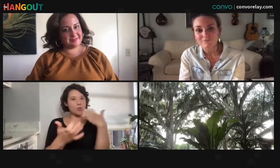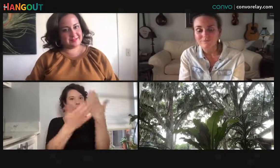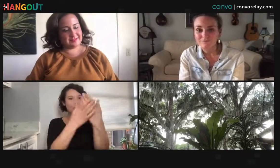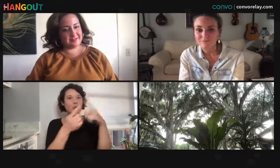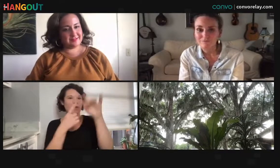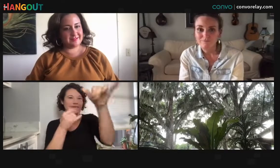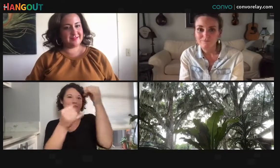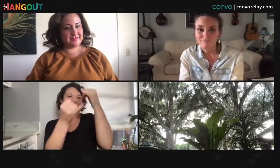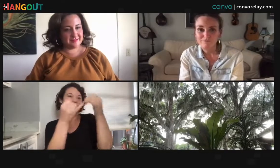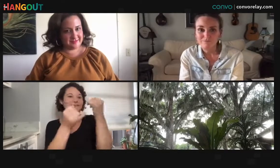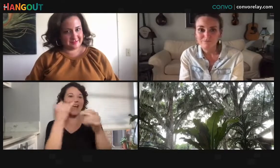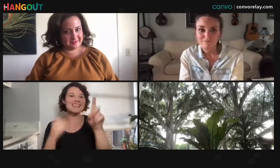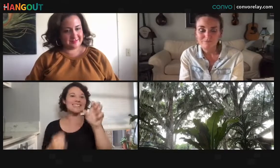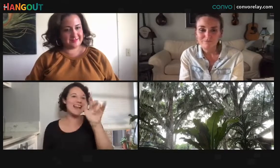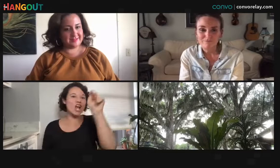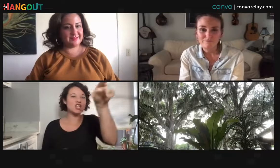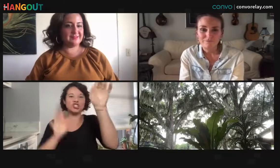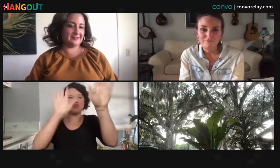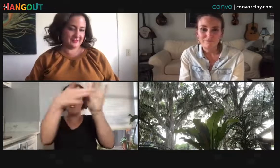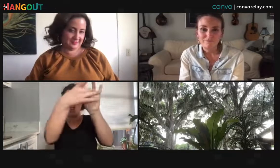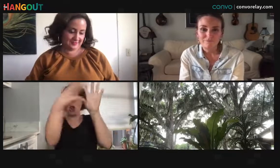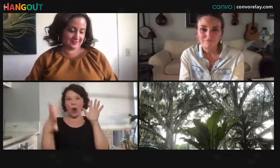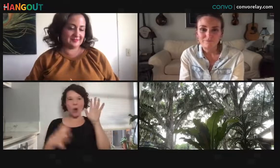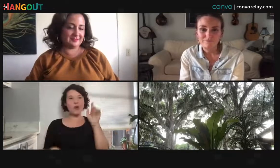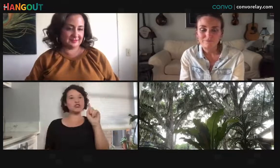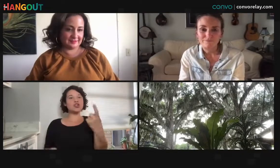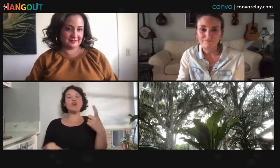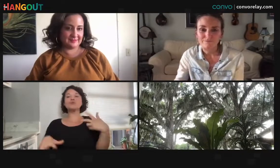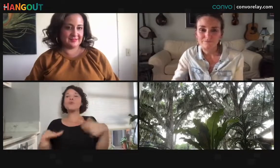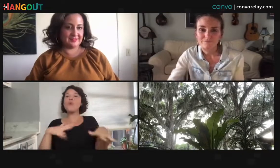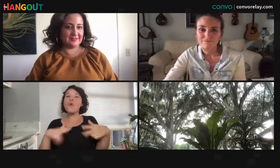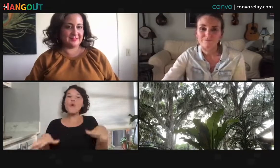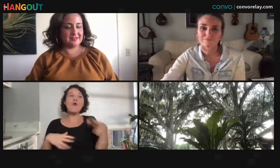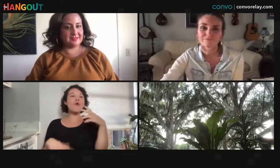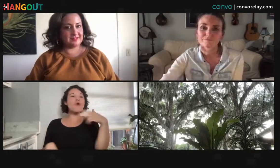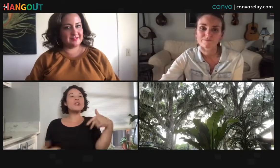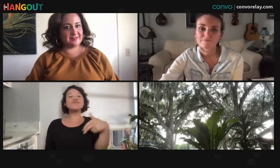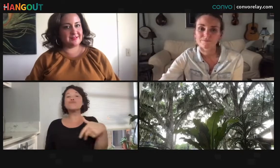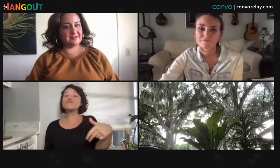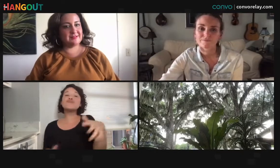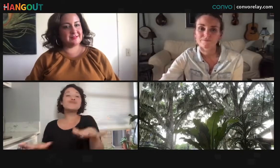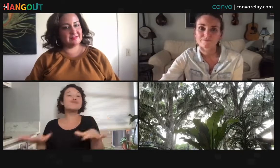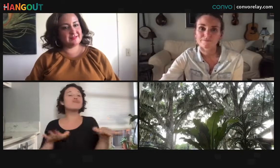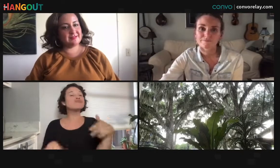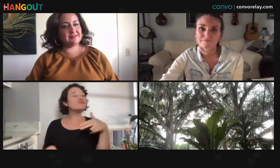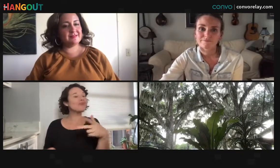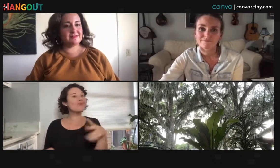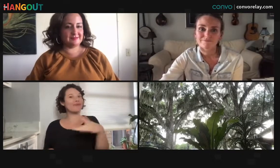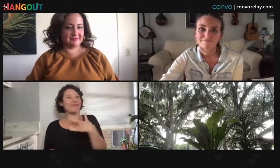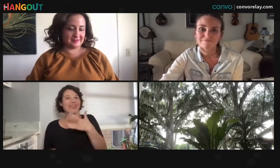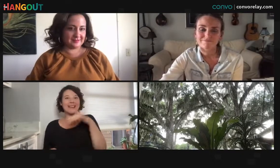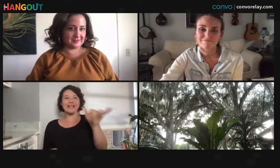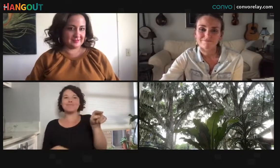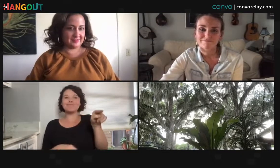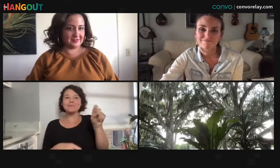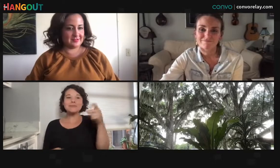and i let go of the intent or the goal that i want to arrive at this final destination what i do is i just walk and i take my time